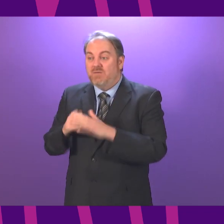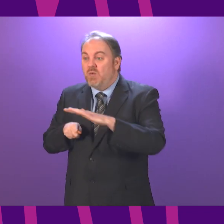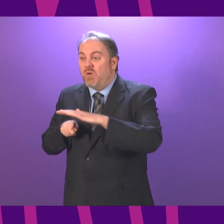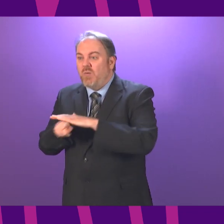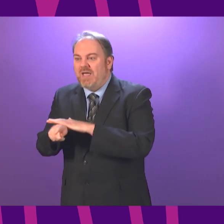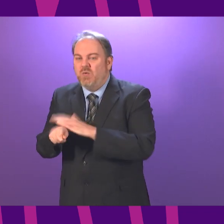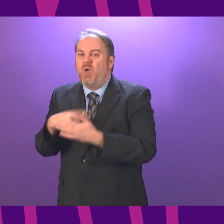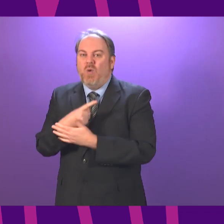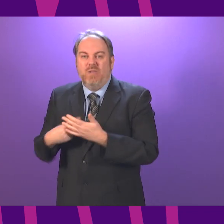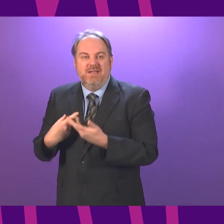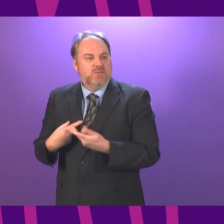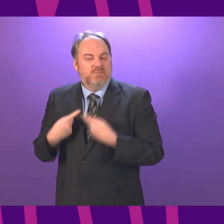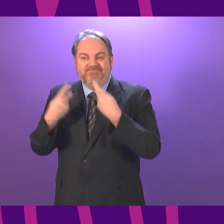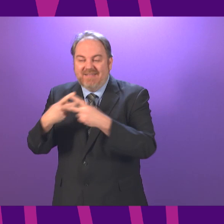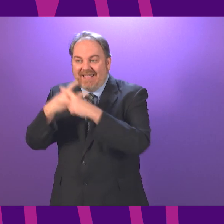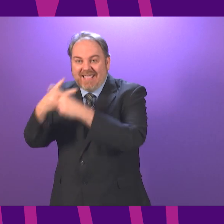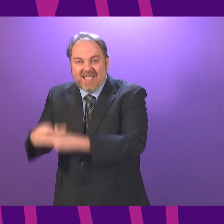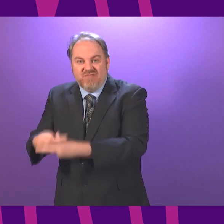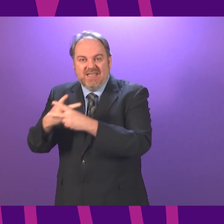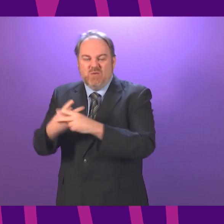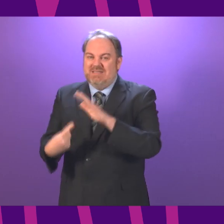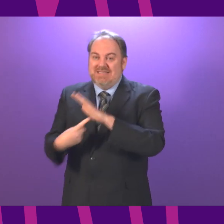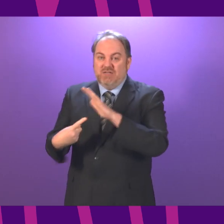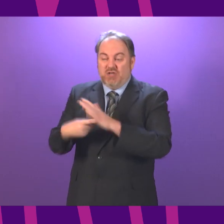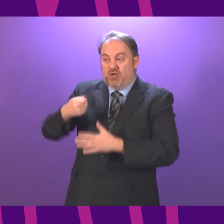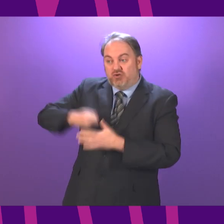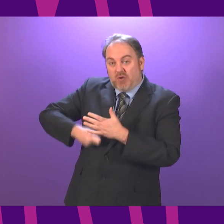such as caring responsibilities, essential shopping, work that cannot be done from home